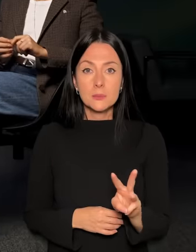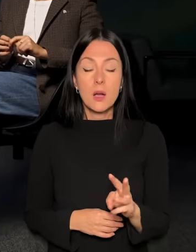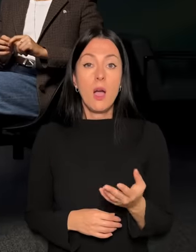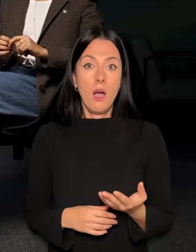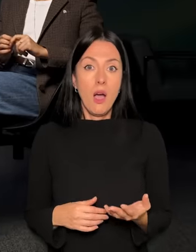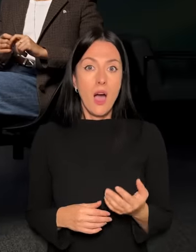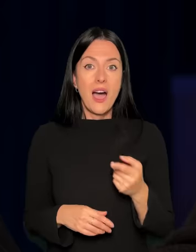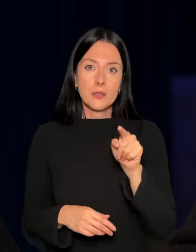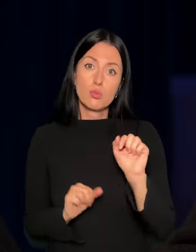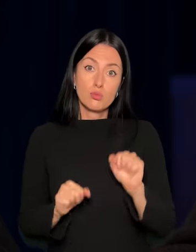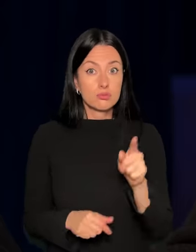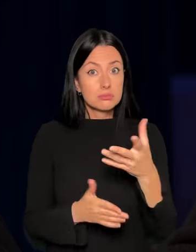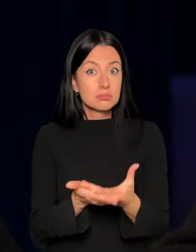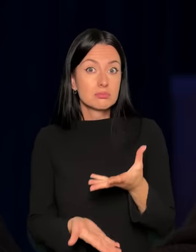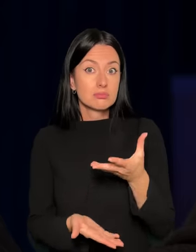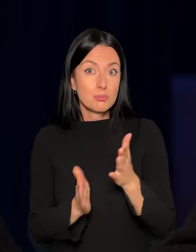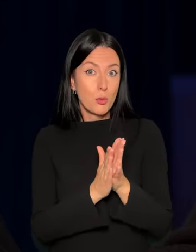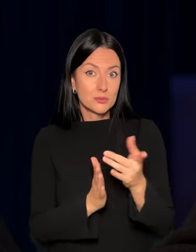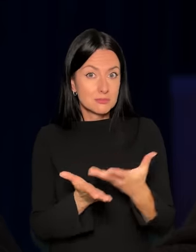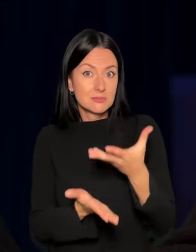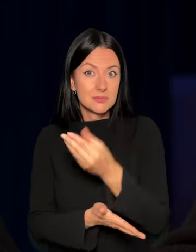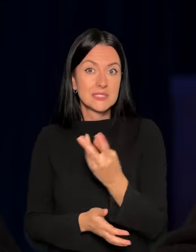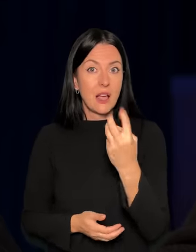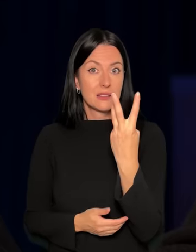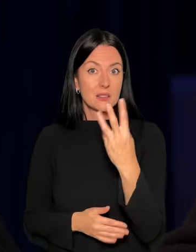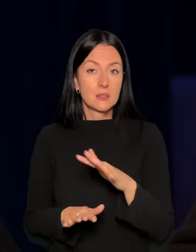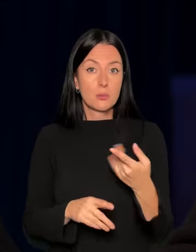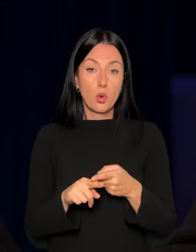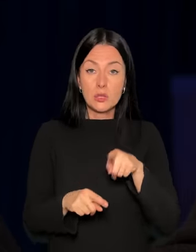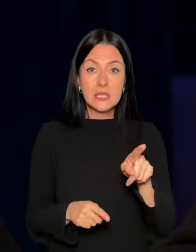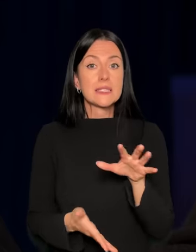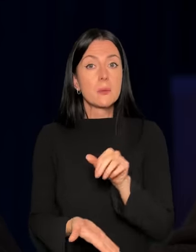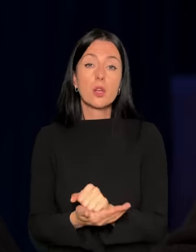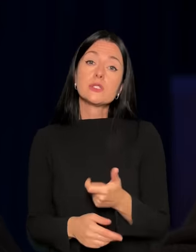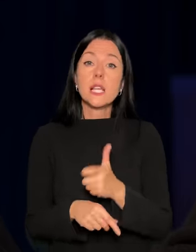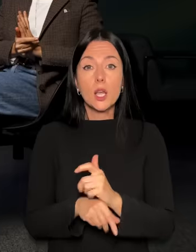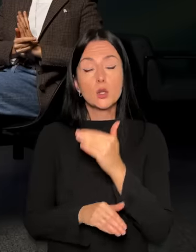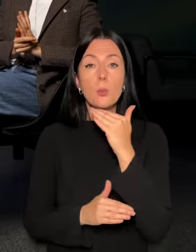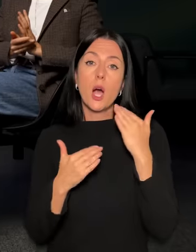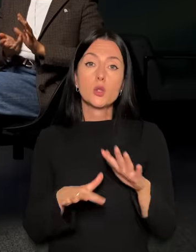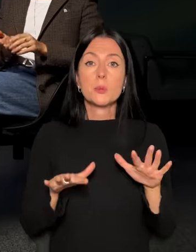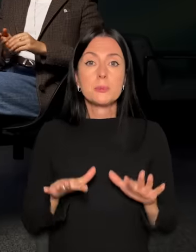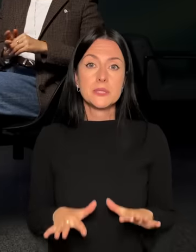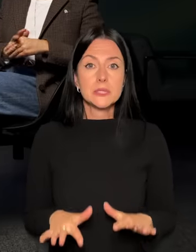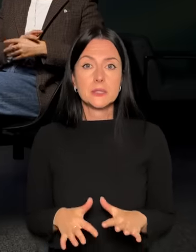If you get on a bus with a wheelchair, they may ask you to pay for three people because you occupy too much space on the route.